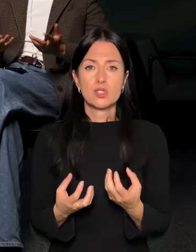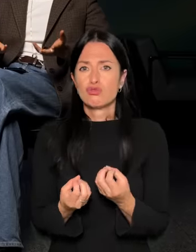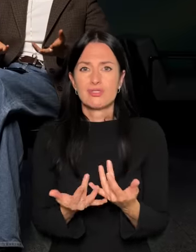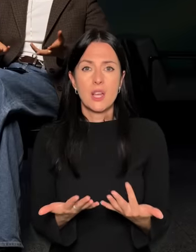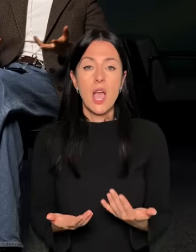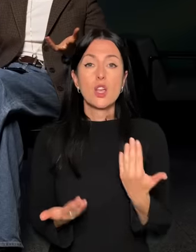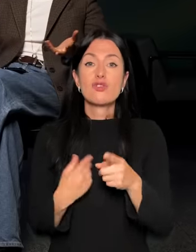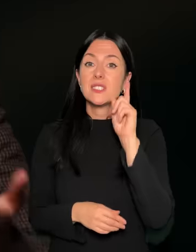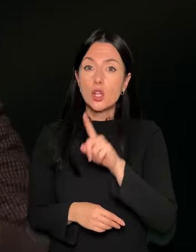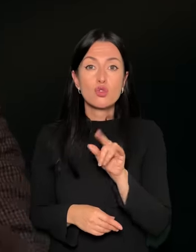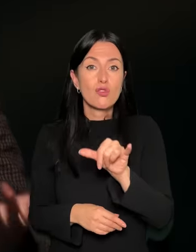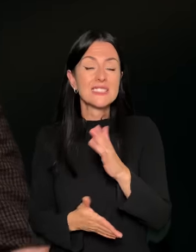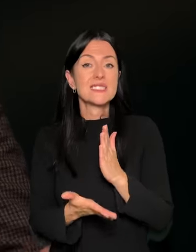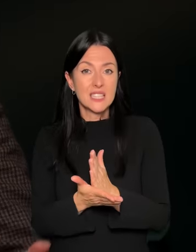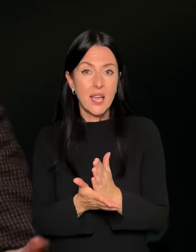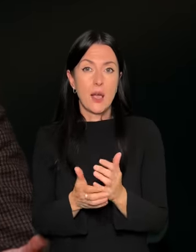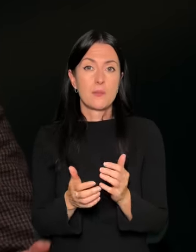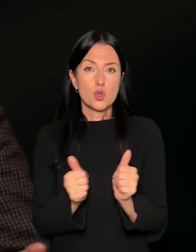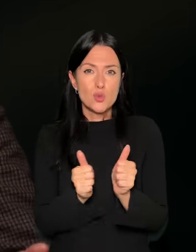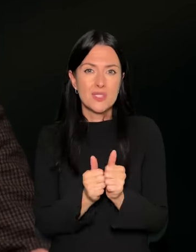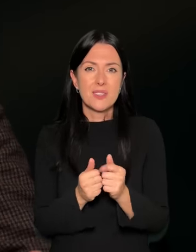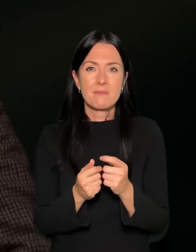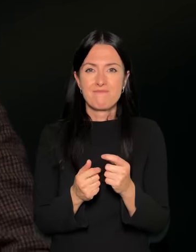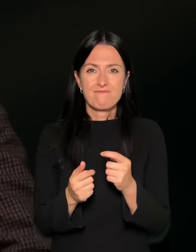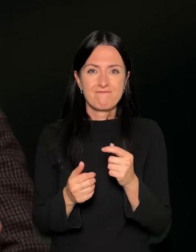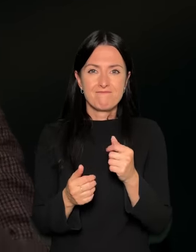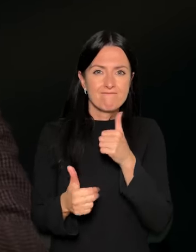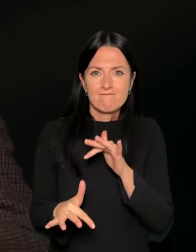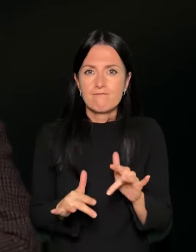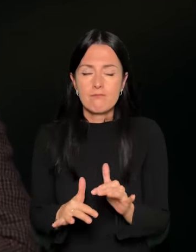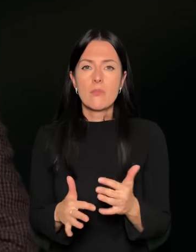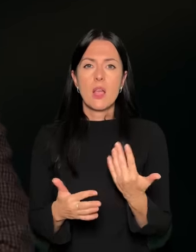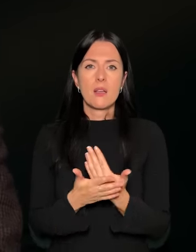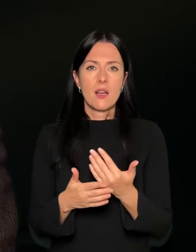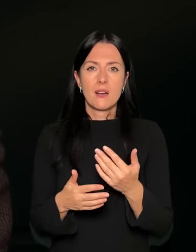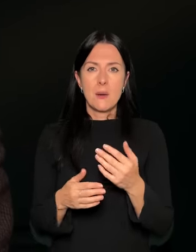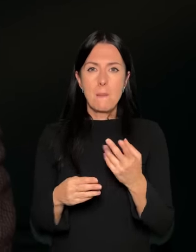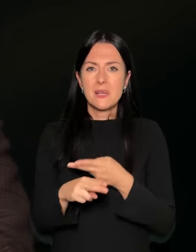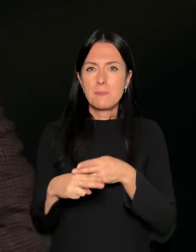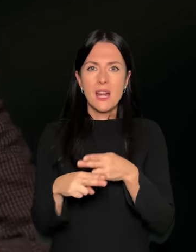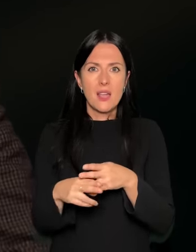So, if you know you have neighbors with limited mobility and a lack of accessible space,